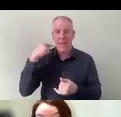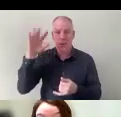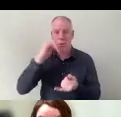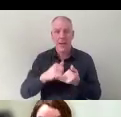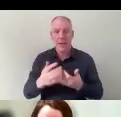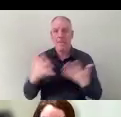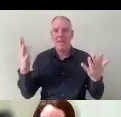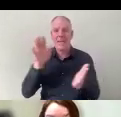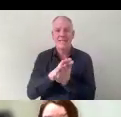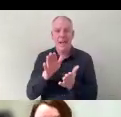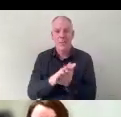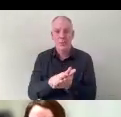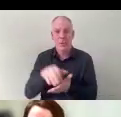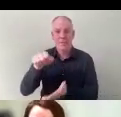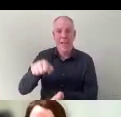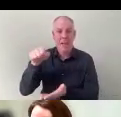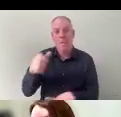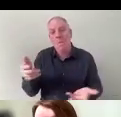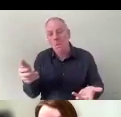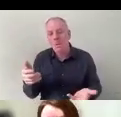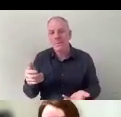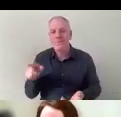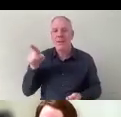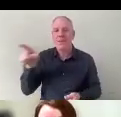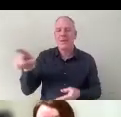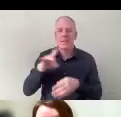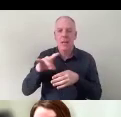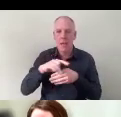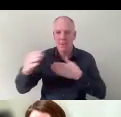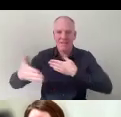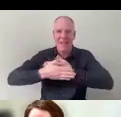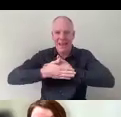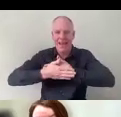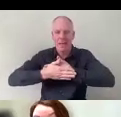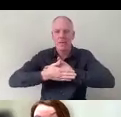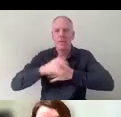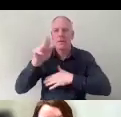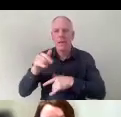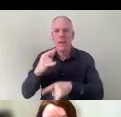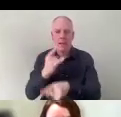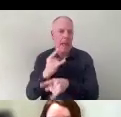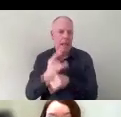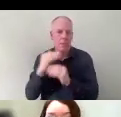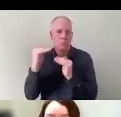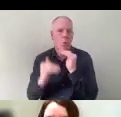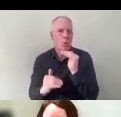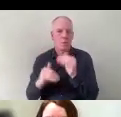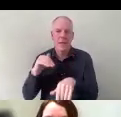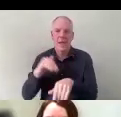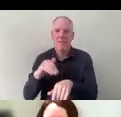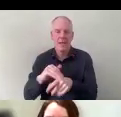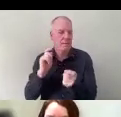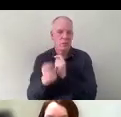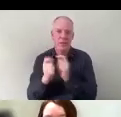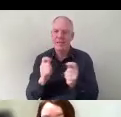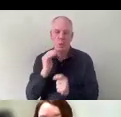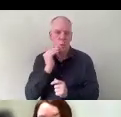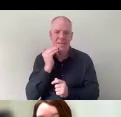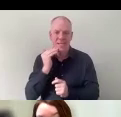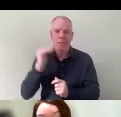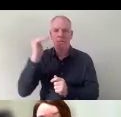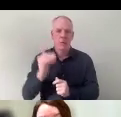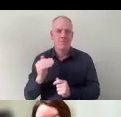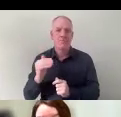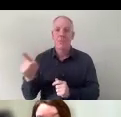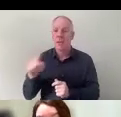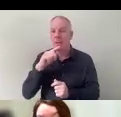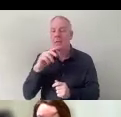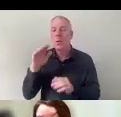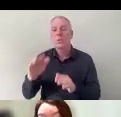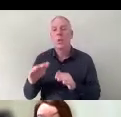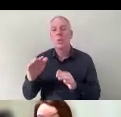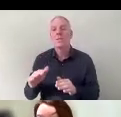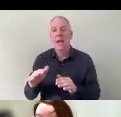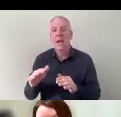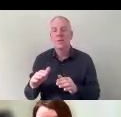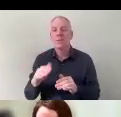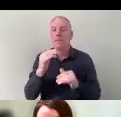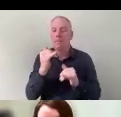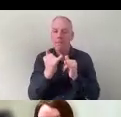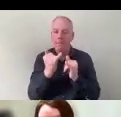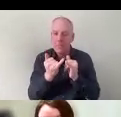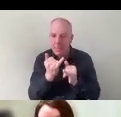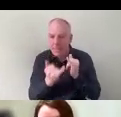sandwich bag. This type of enclosure is proven to drastically reduce the impact of changing humidity, so basically, it slows down the degradation of the painting by